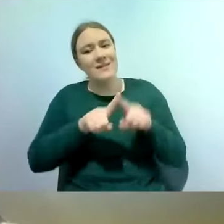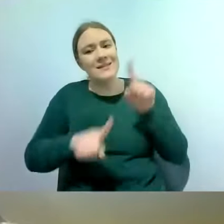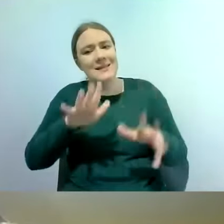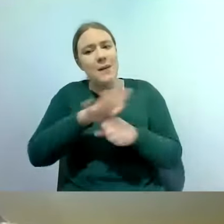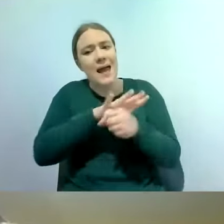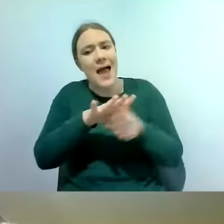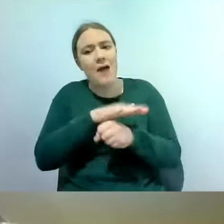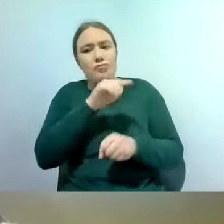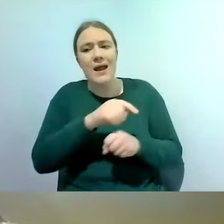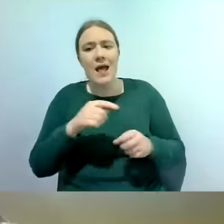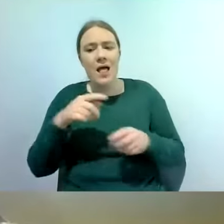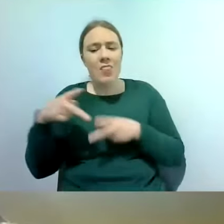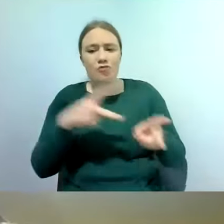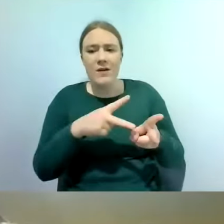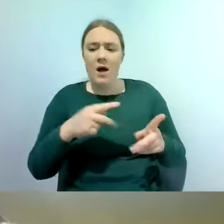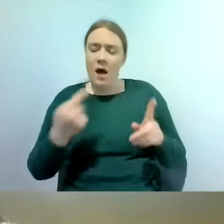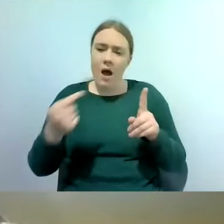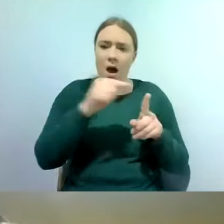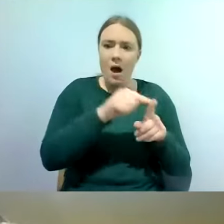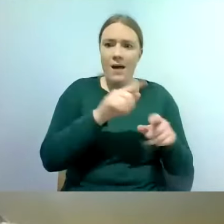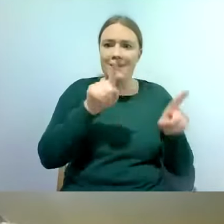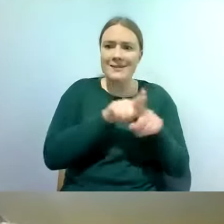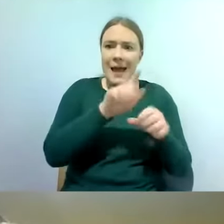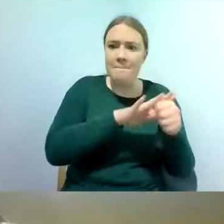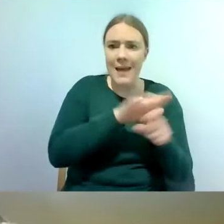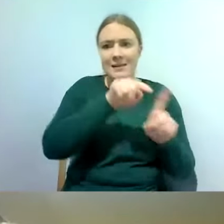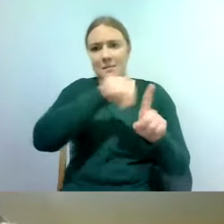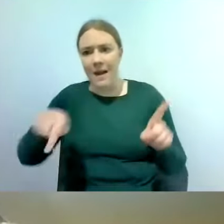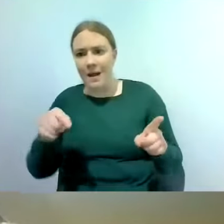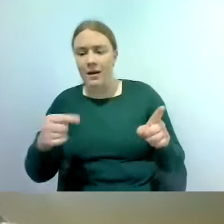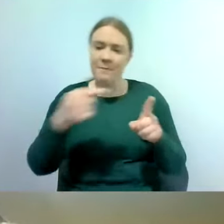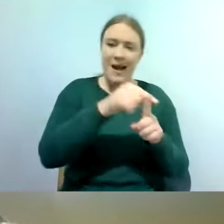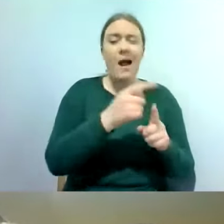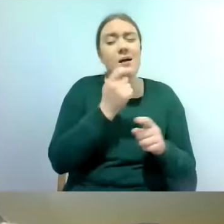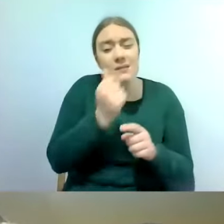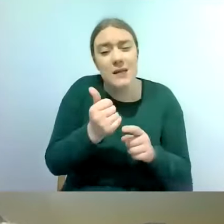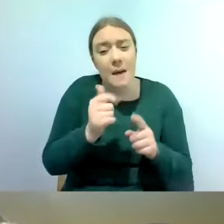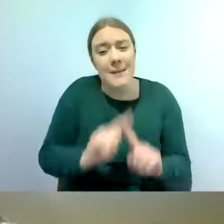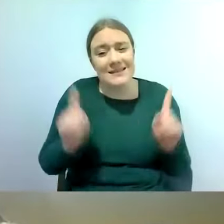from year year to year although there are some exceptions so i've quantified this similarity